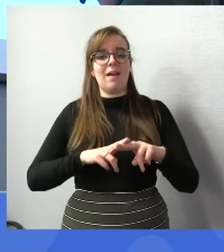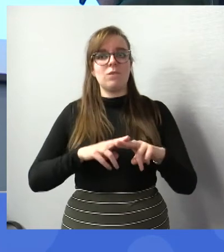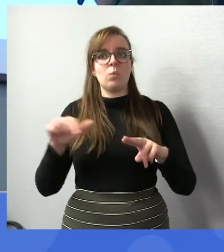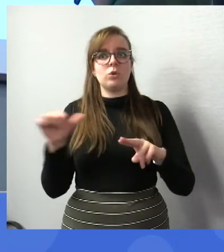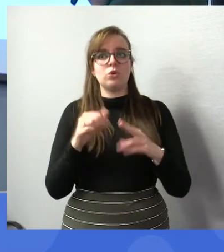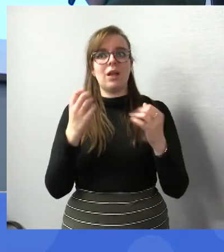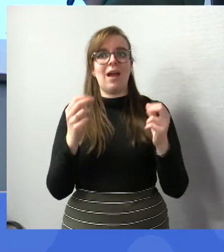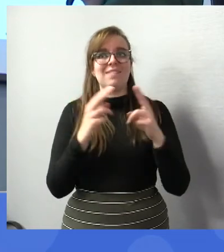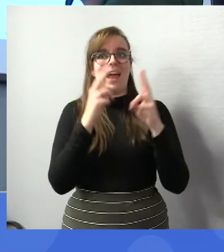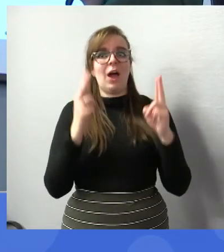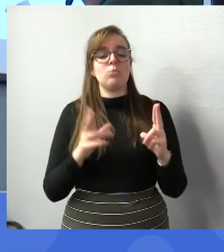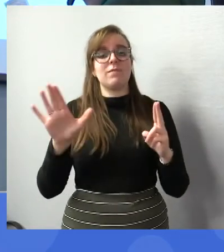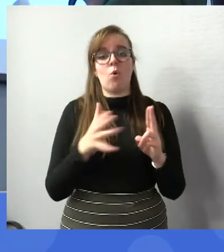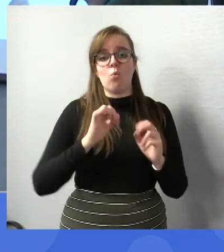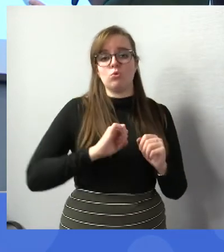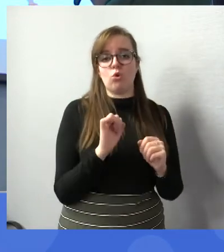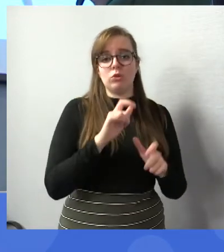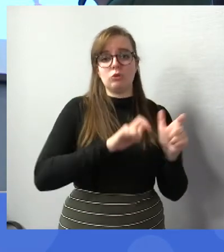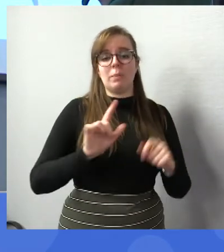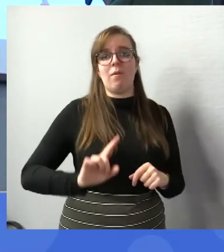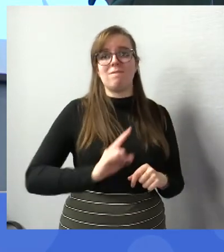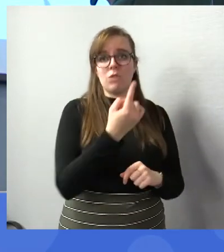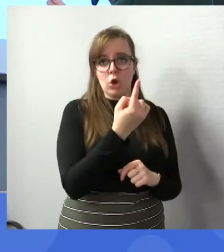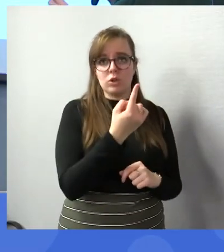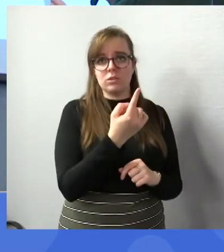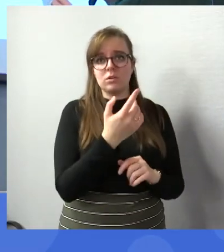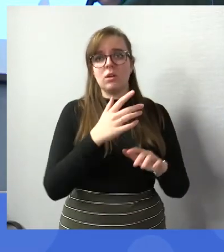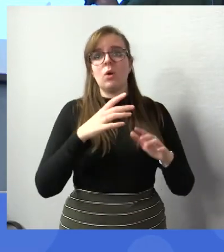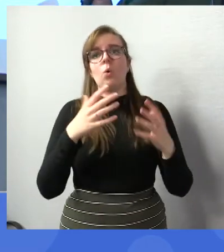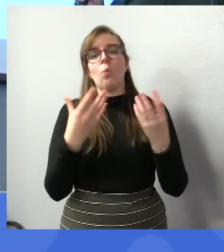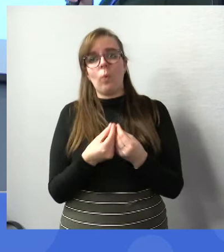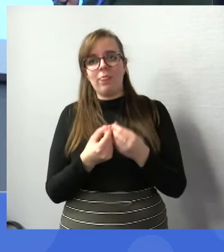Scottish people first with prioritized housing for those who need it most and